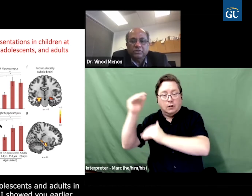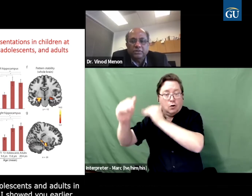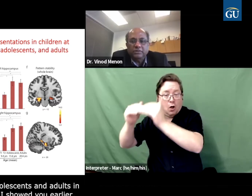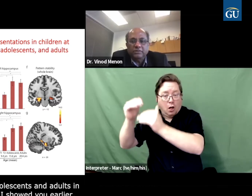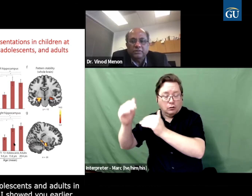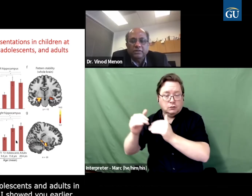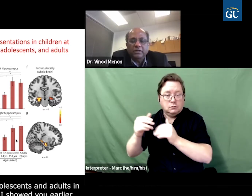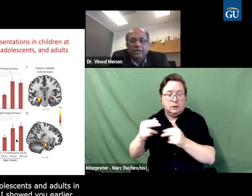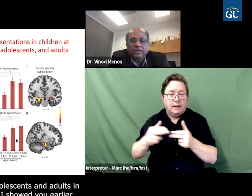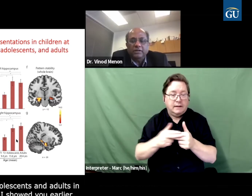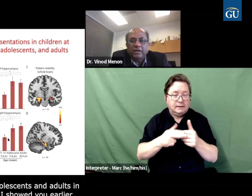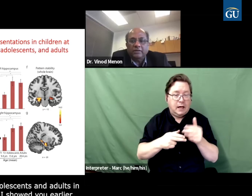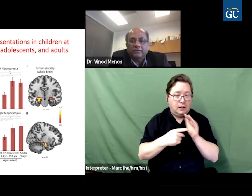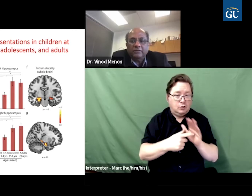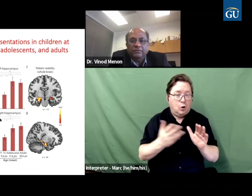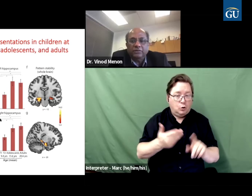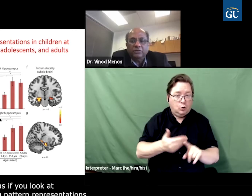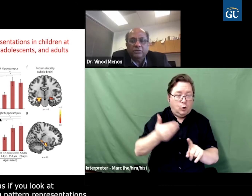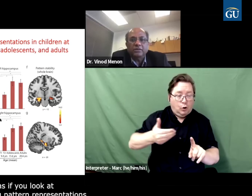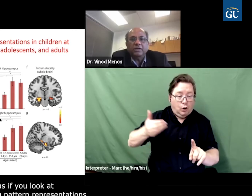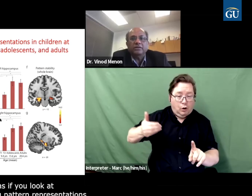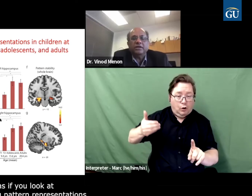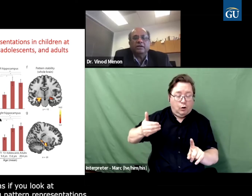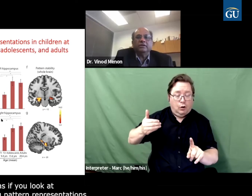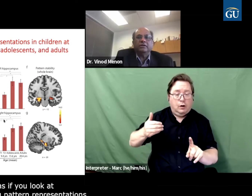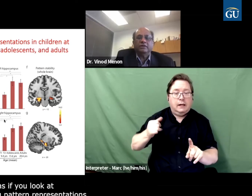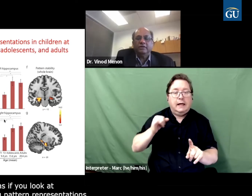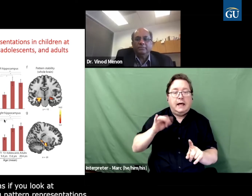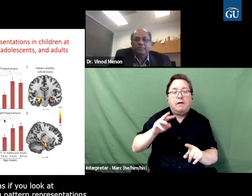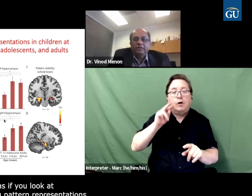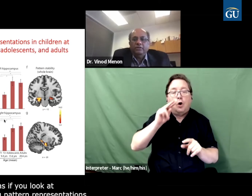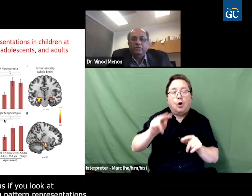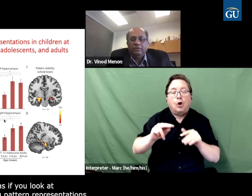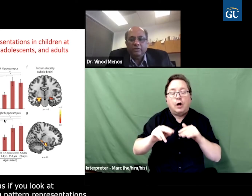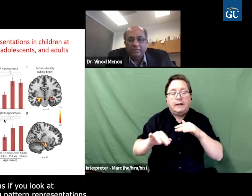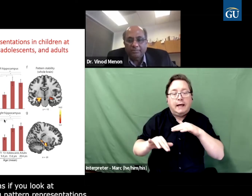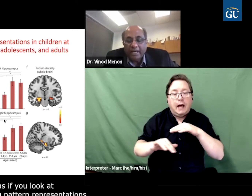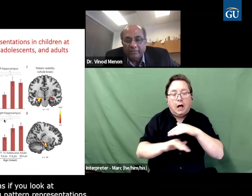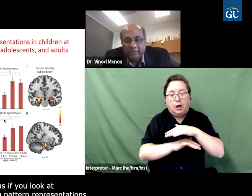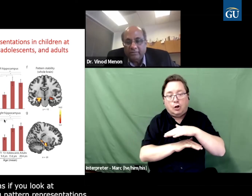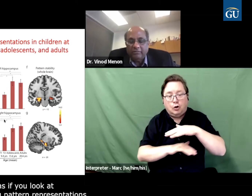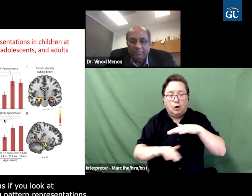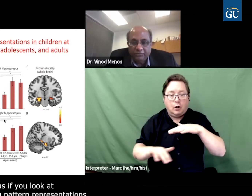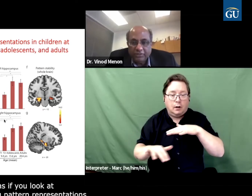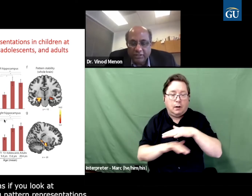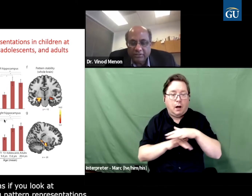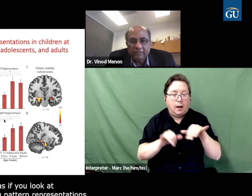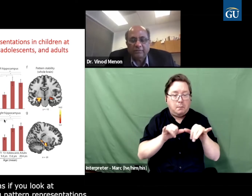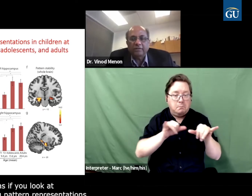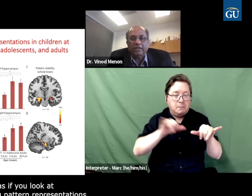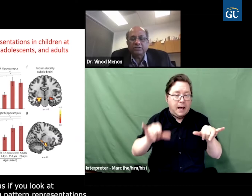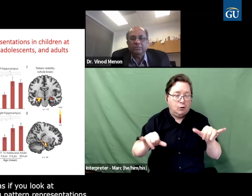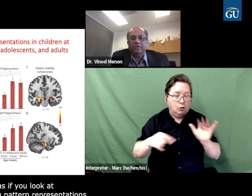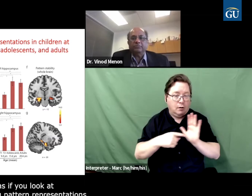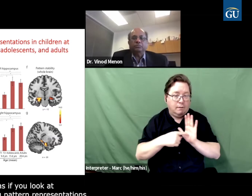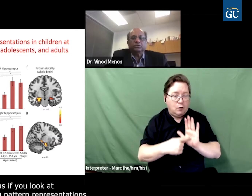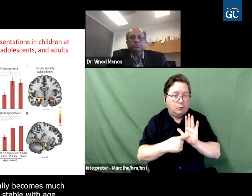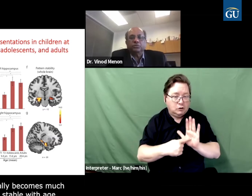slides i showed you earlier it has if you look at the underlying